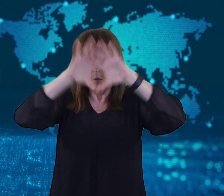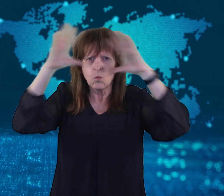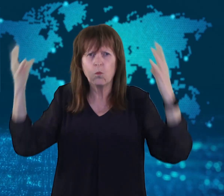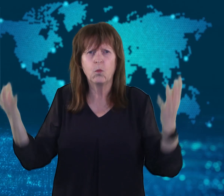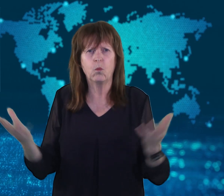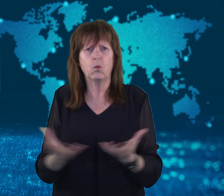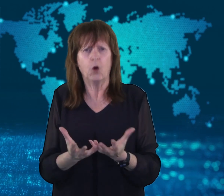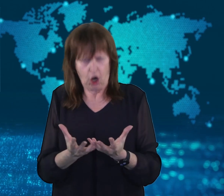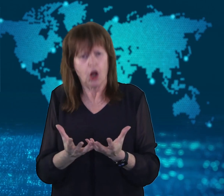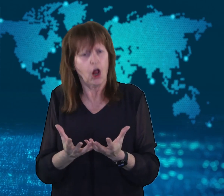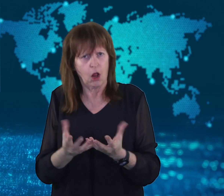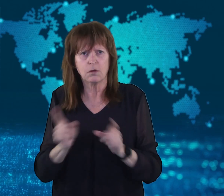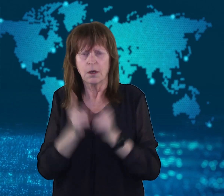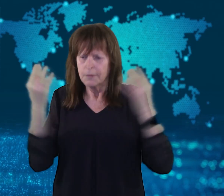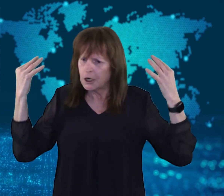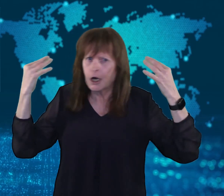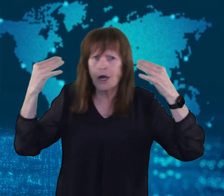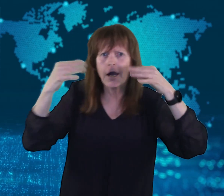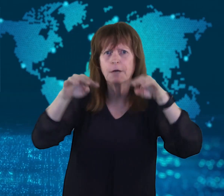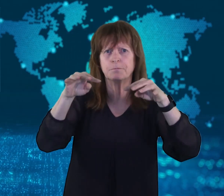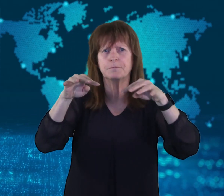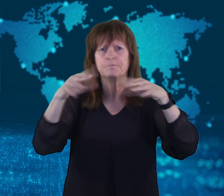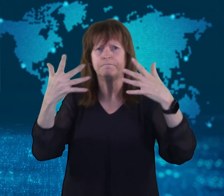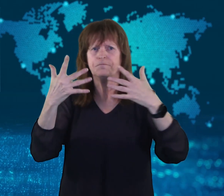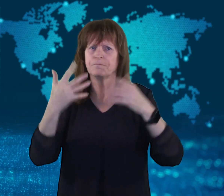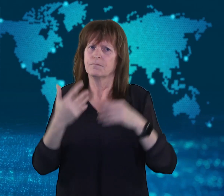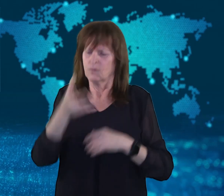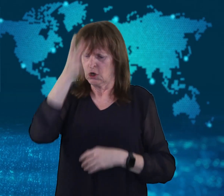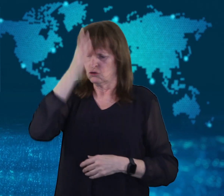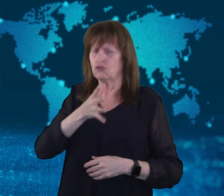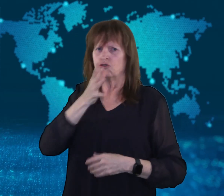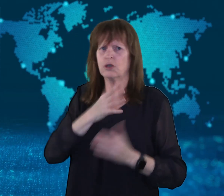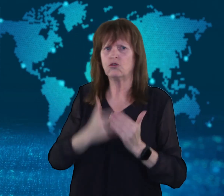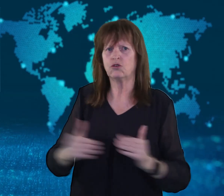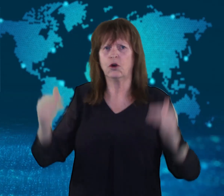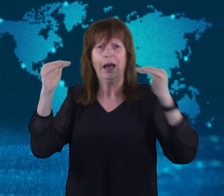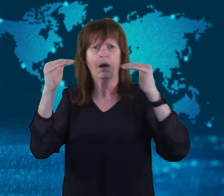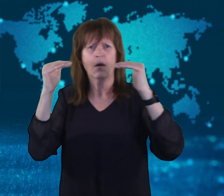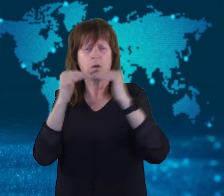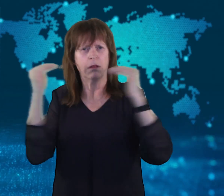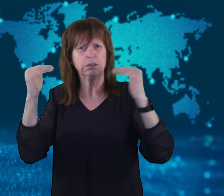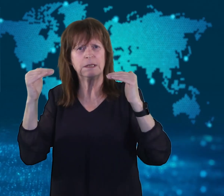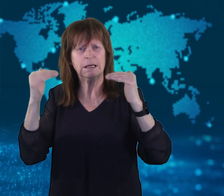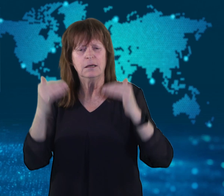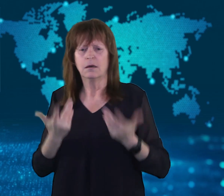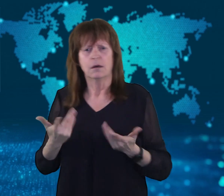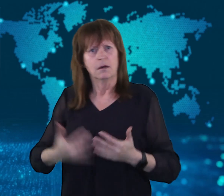The day is observed internationally to bring attention to gender equality,